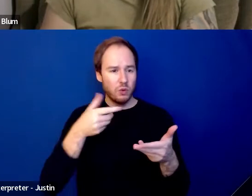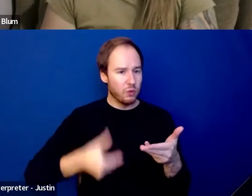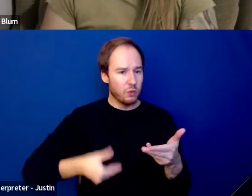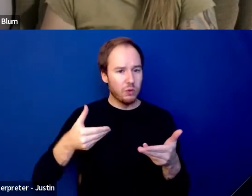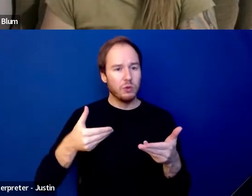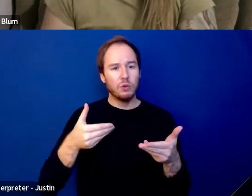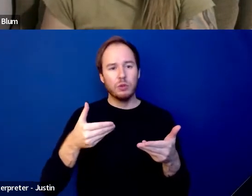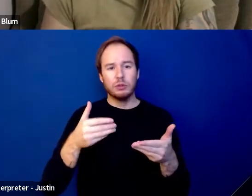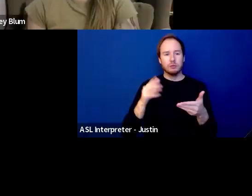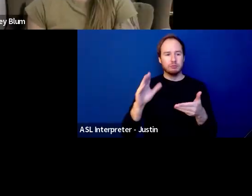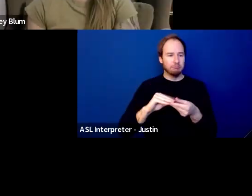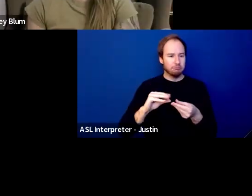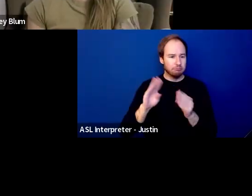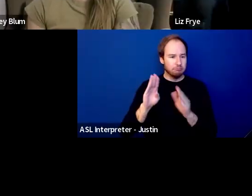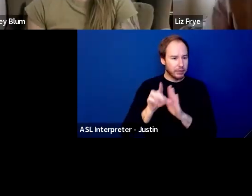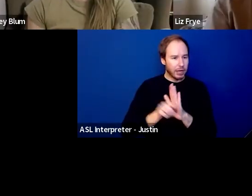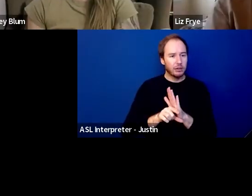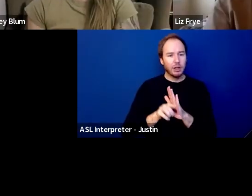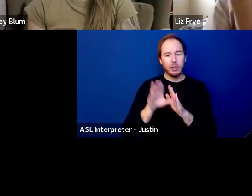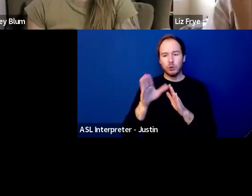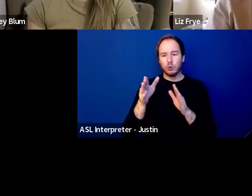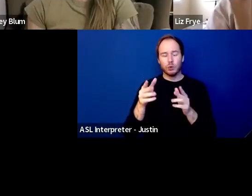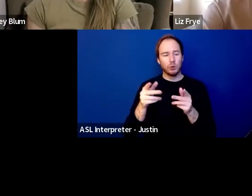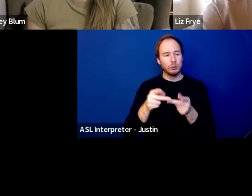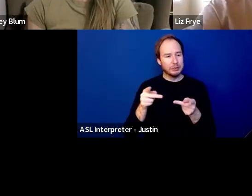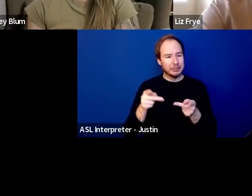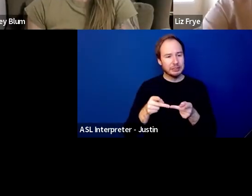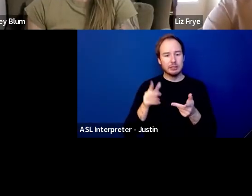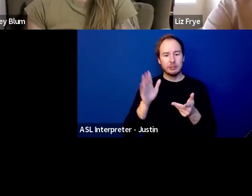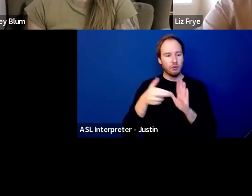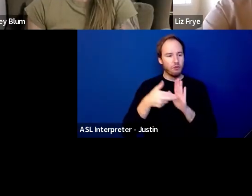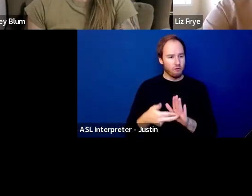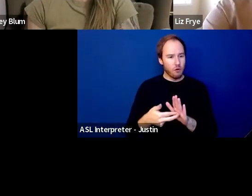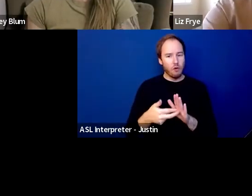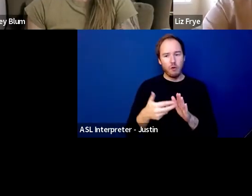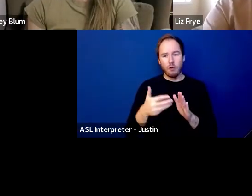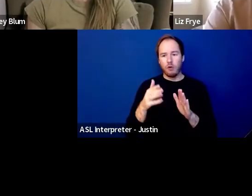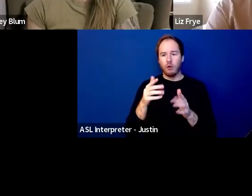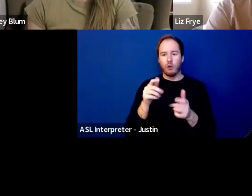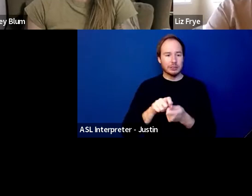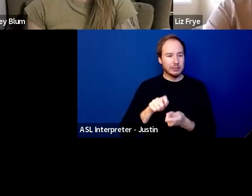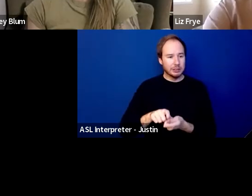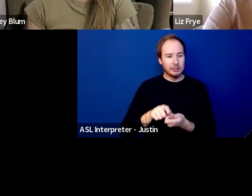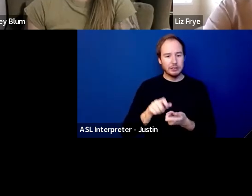share a little bit about what your current position in work is, if you would like to provide a little detail on kind of how you came to this work